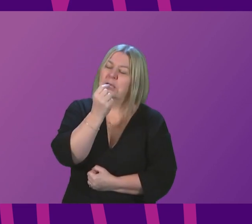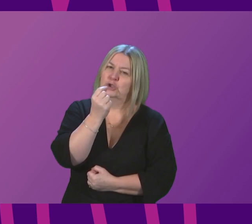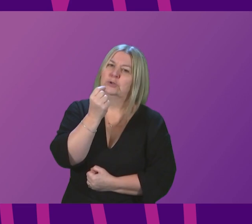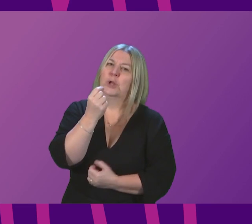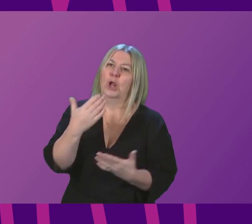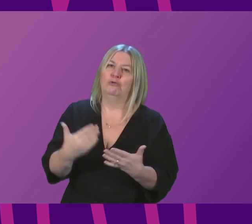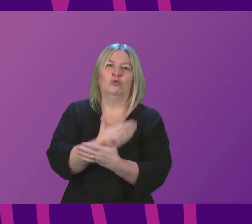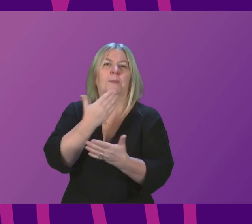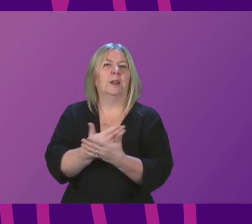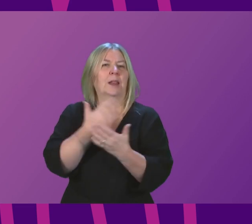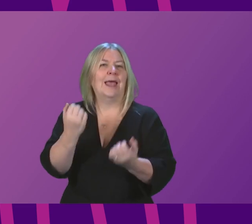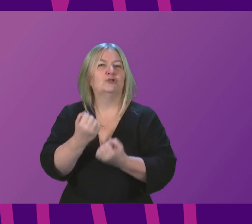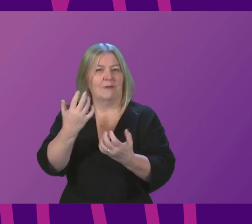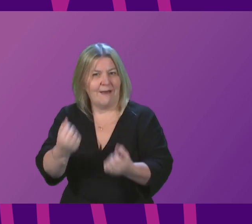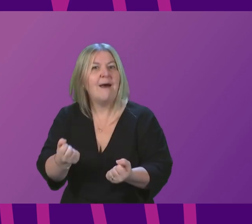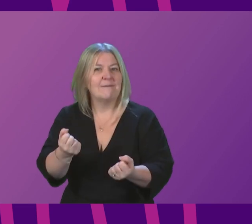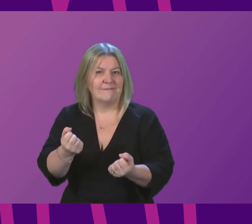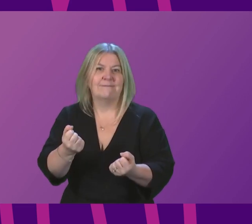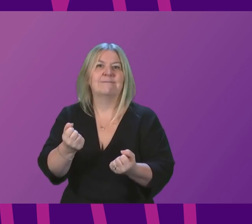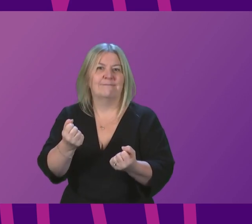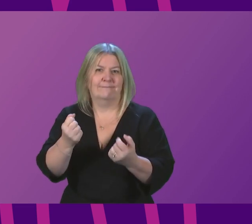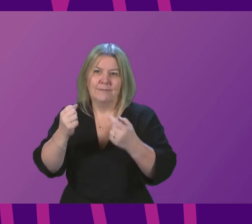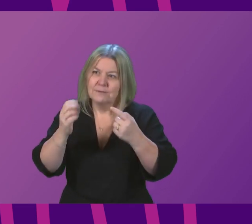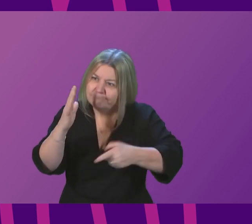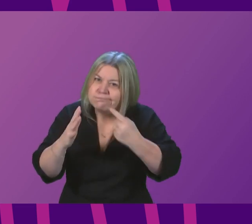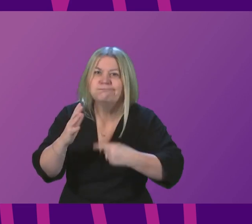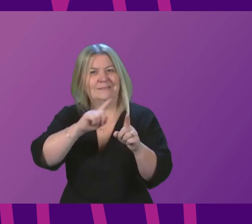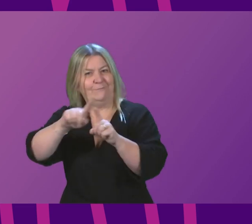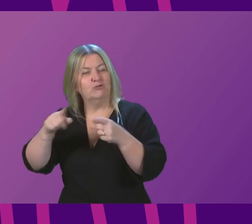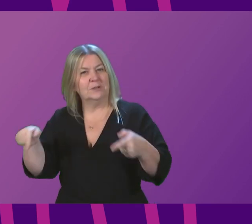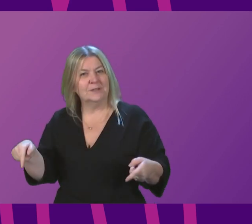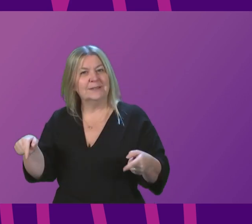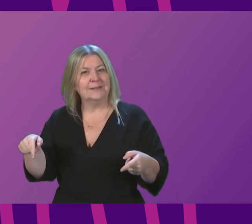In the not-too-distant future we will, for example, hear the outcome of the ScotWind